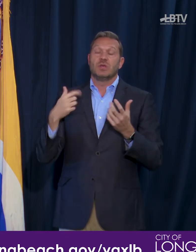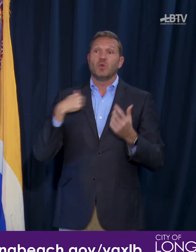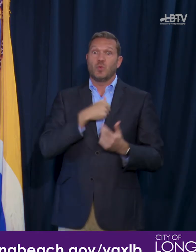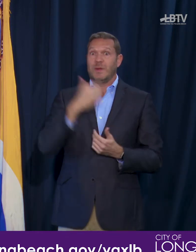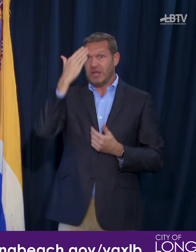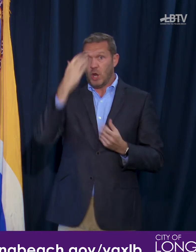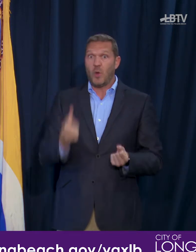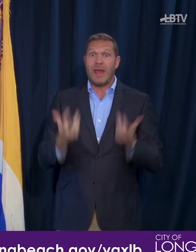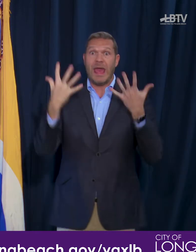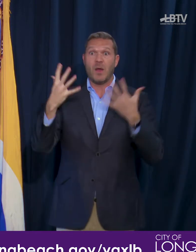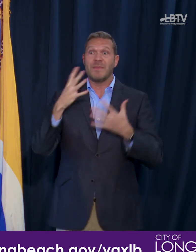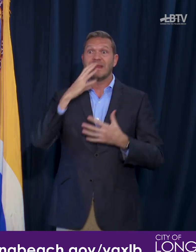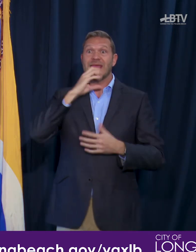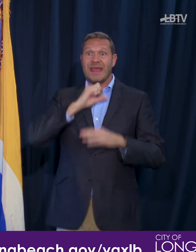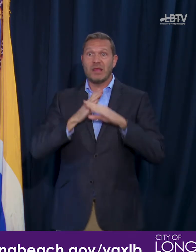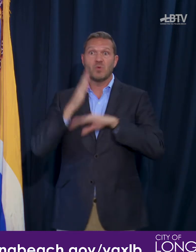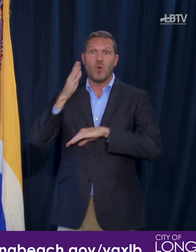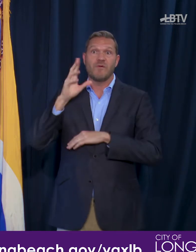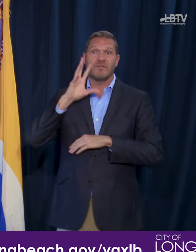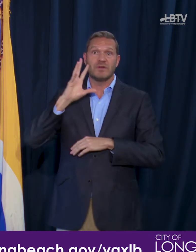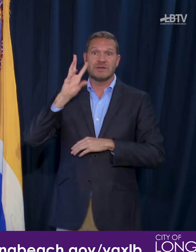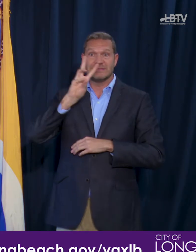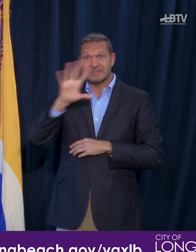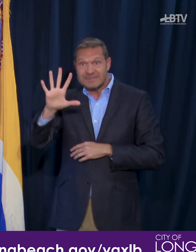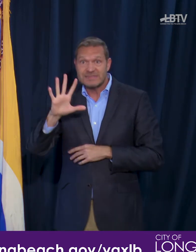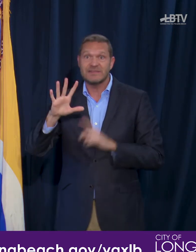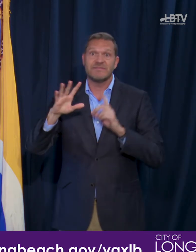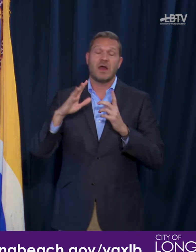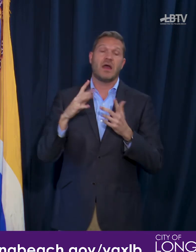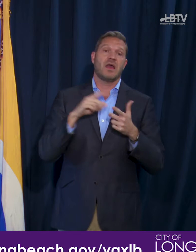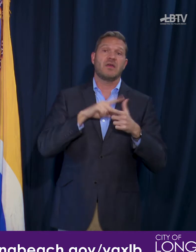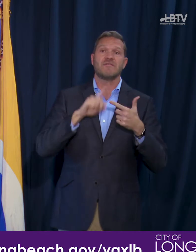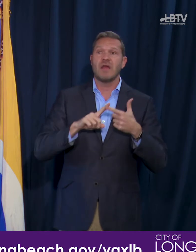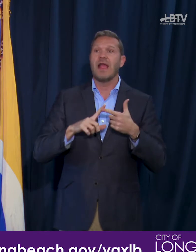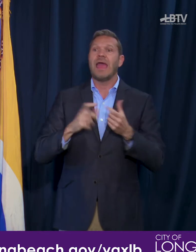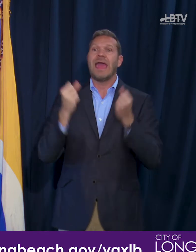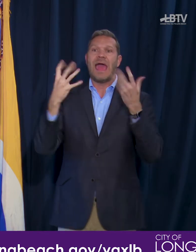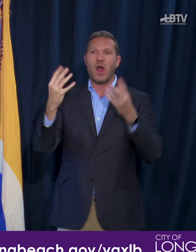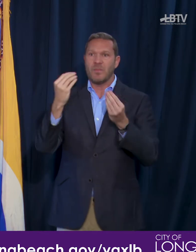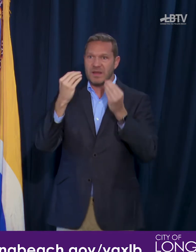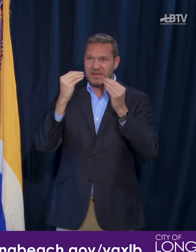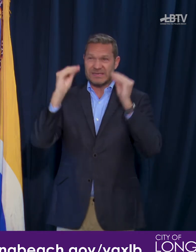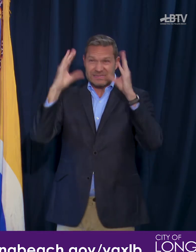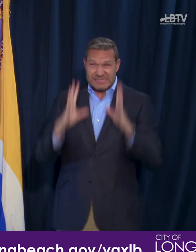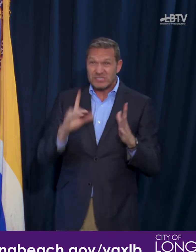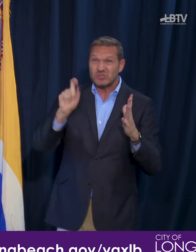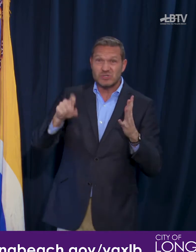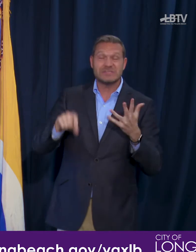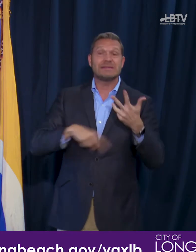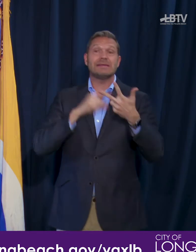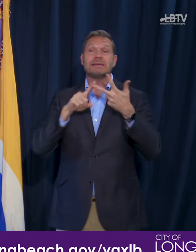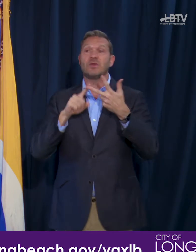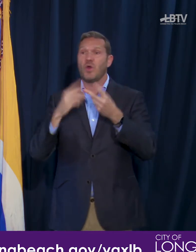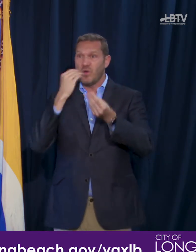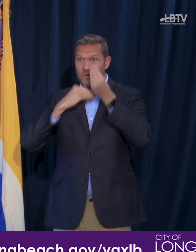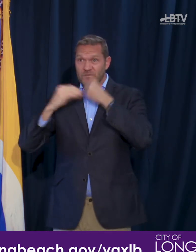to get to, how many food workers we need to get to, and the Health department is triaging all of that and getting people placed into appointments.